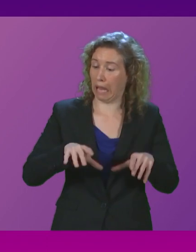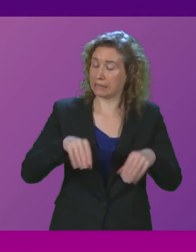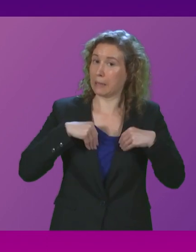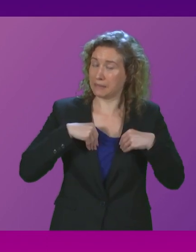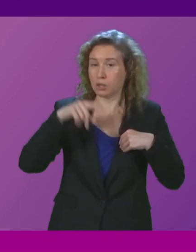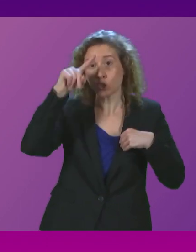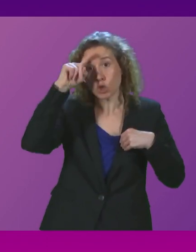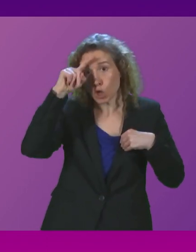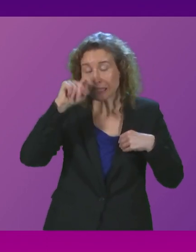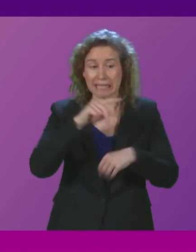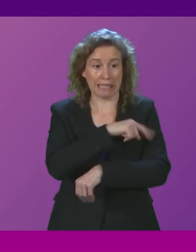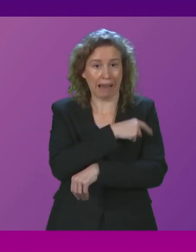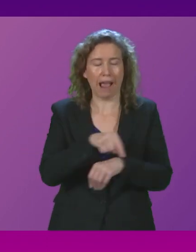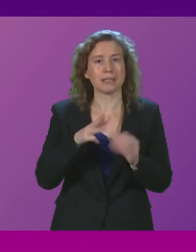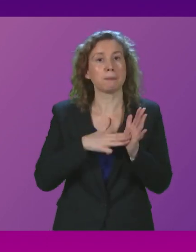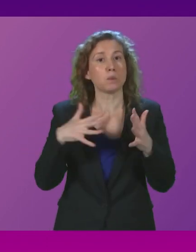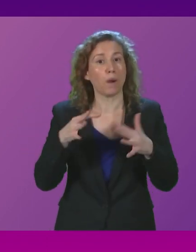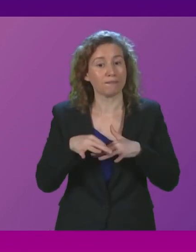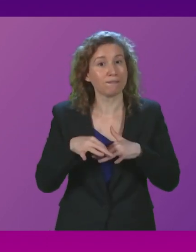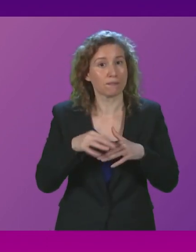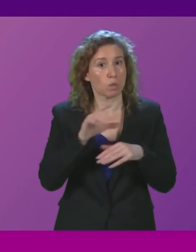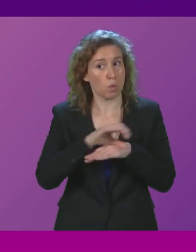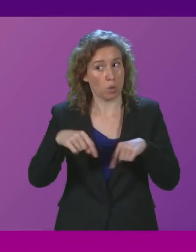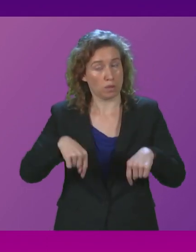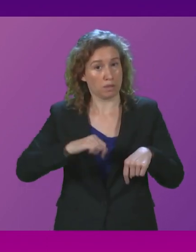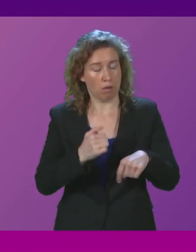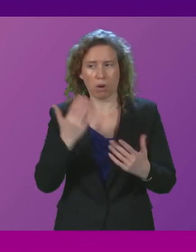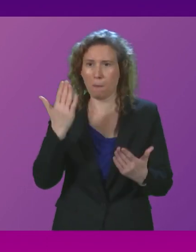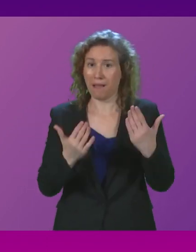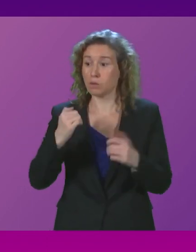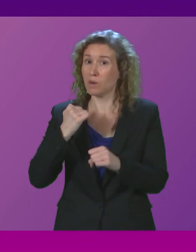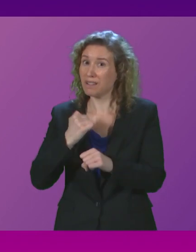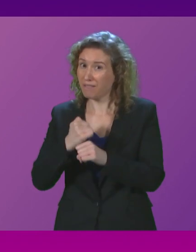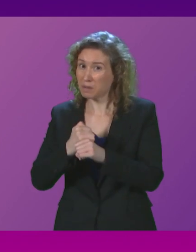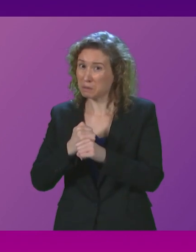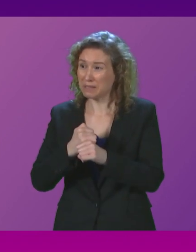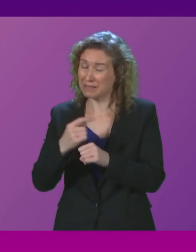nursing and midwifery courses in Scotland, compared with the Government’s own recommended intake for 2022-23.